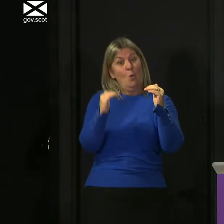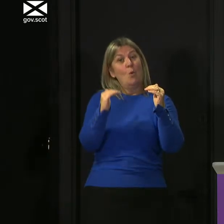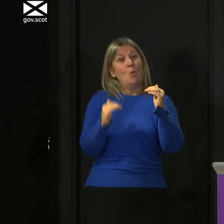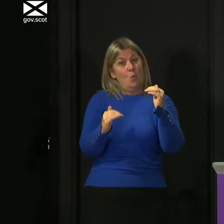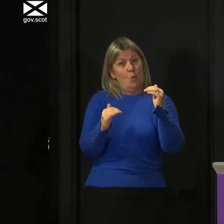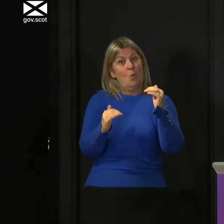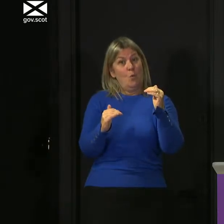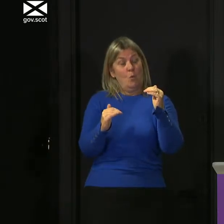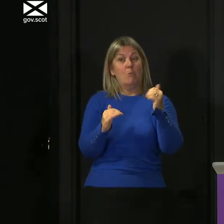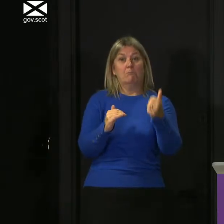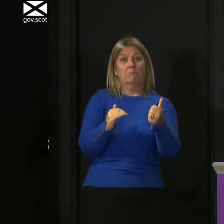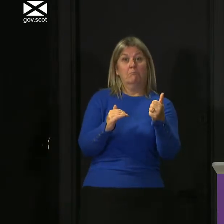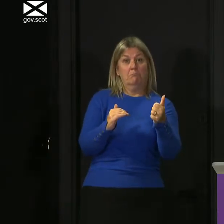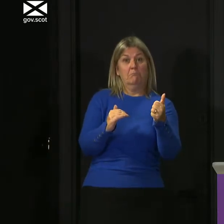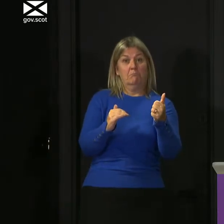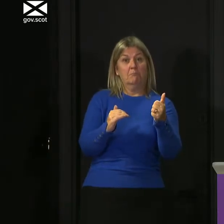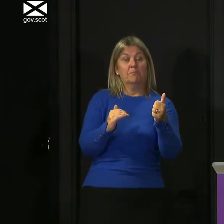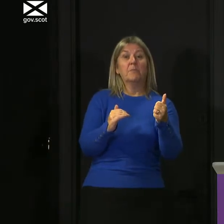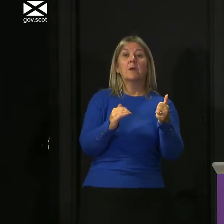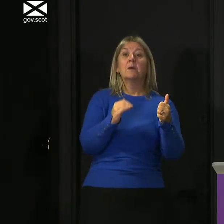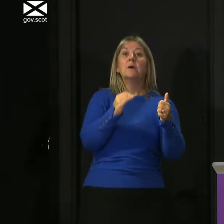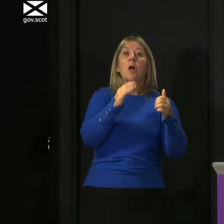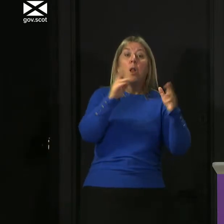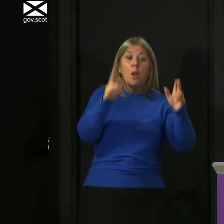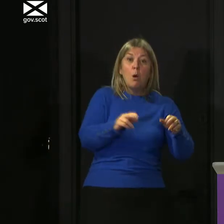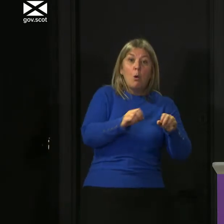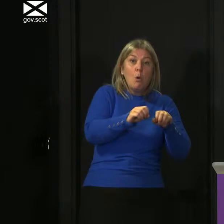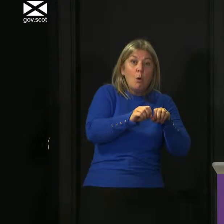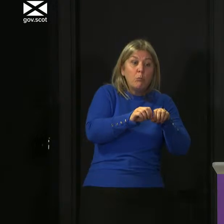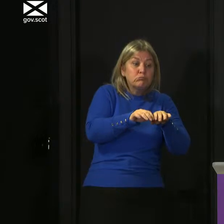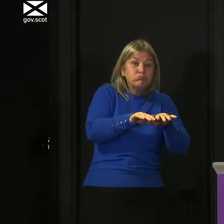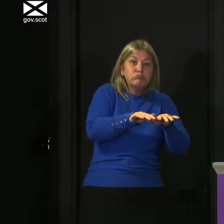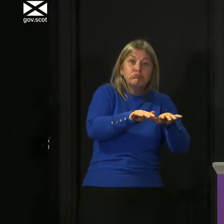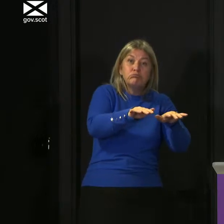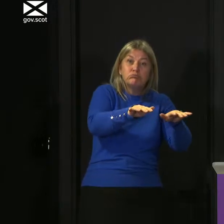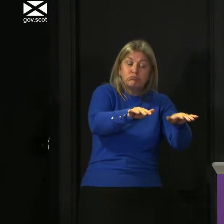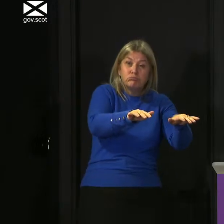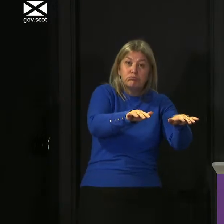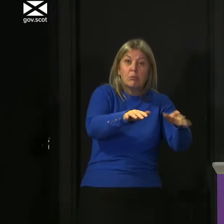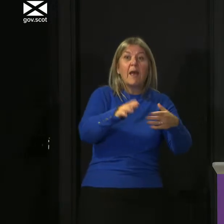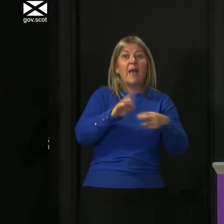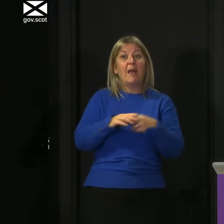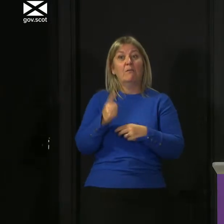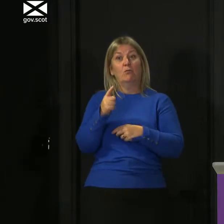an R number of 1.5 on a much higher prevalence. So the lower you can get it, the more